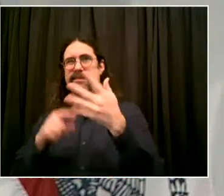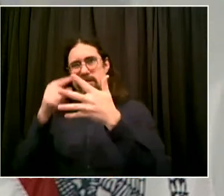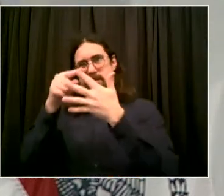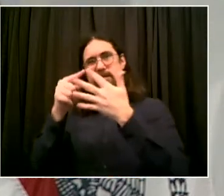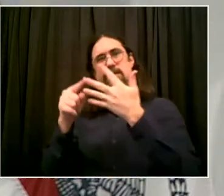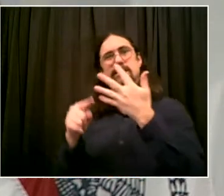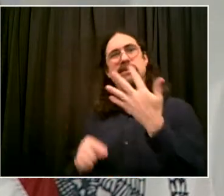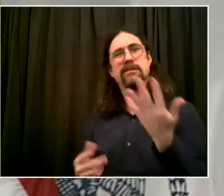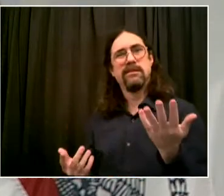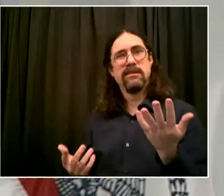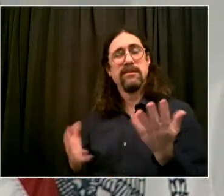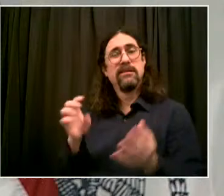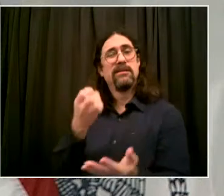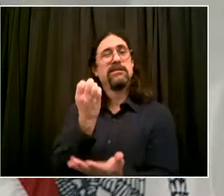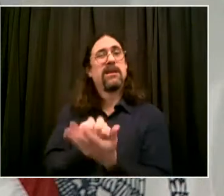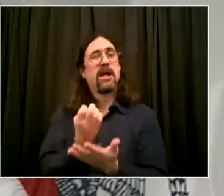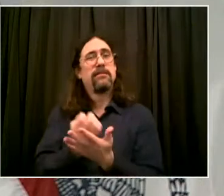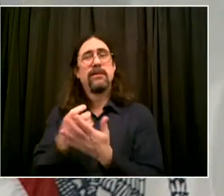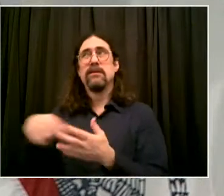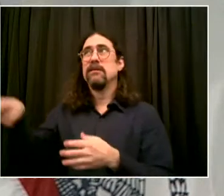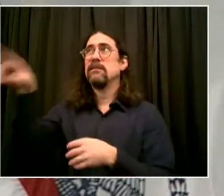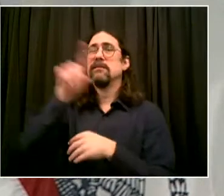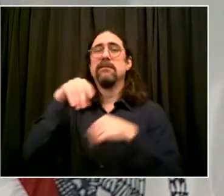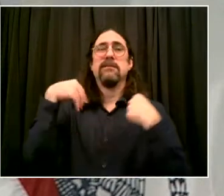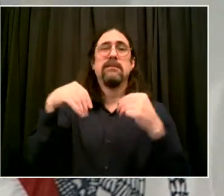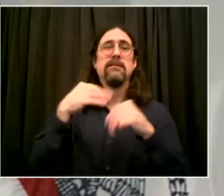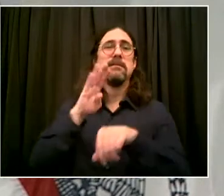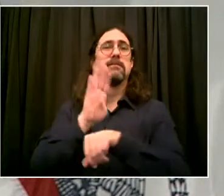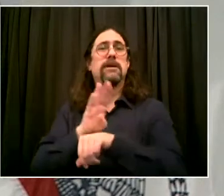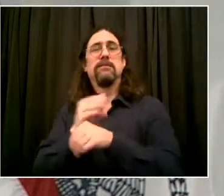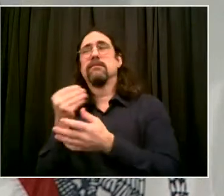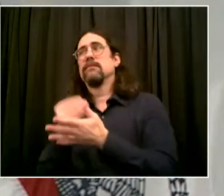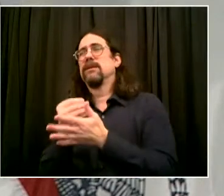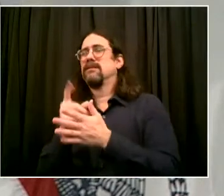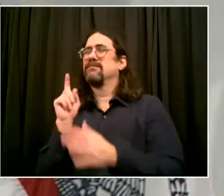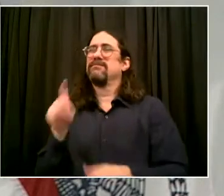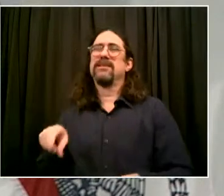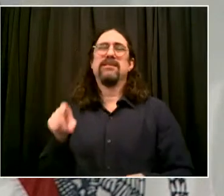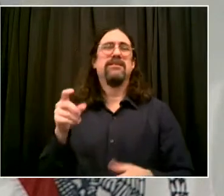THE CITY BACK FULLY. WE HAVE SO MUCH TO DO TOGETHER. TODAY WE SPOKE